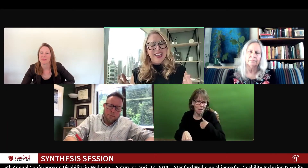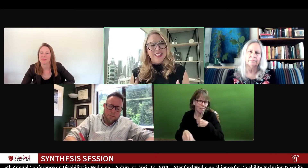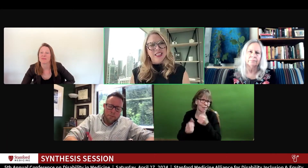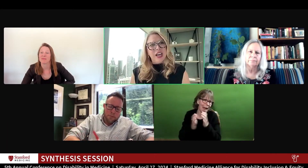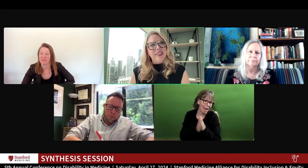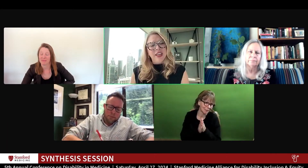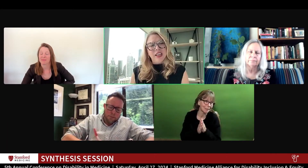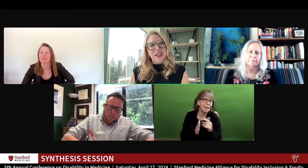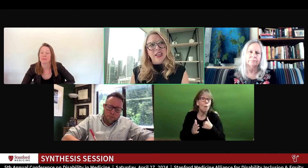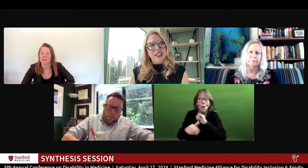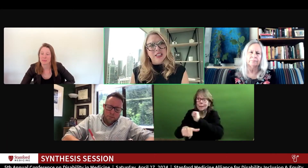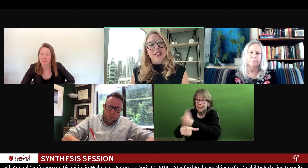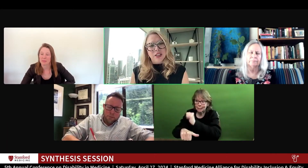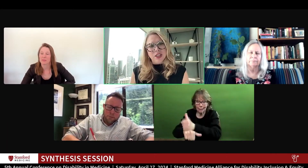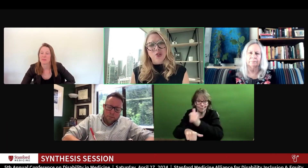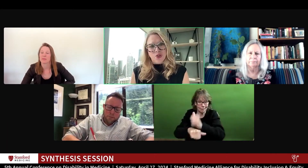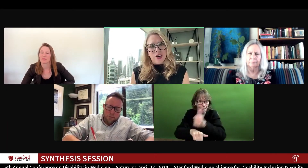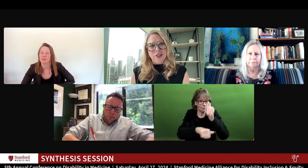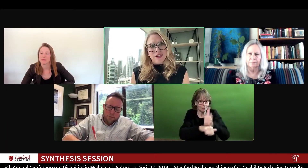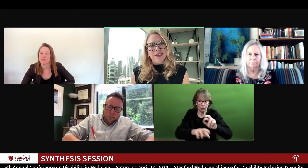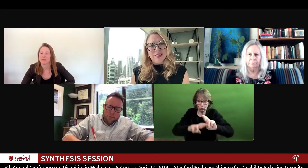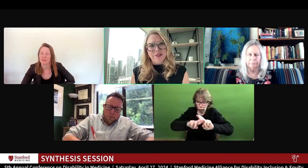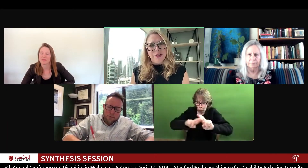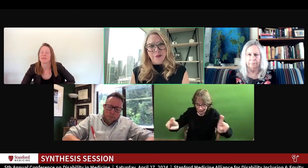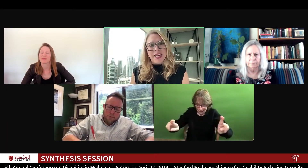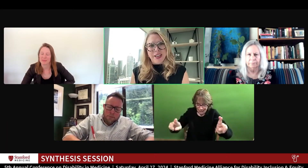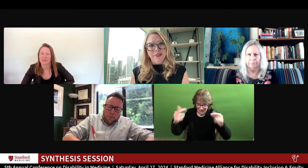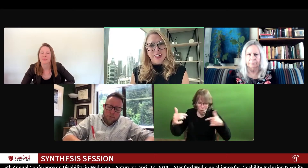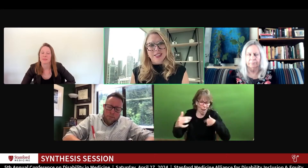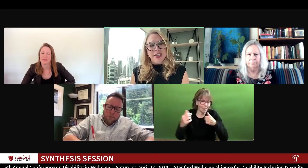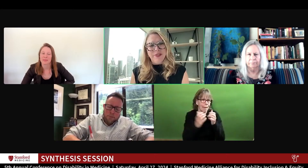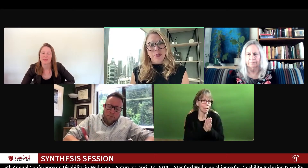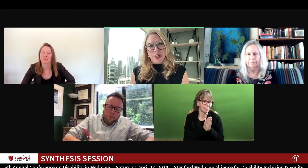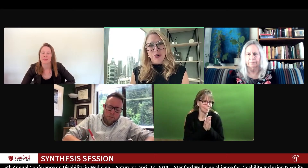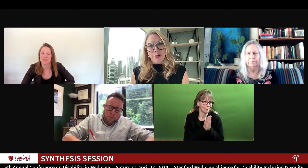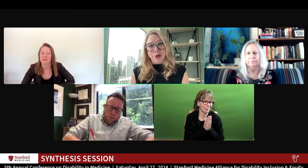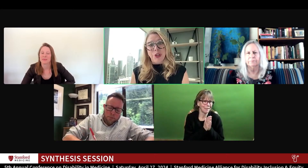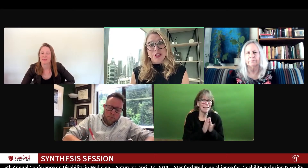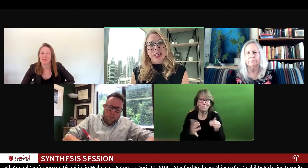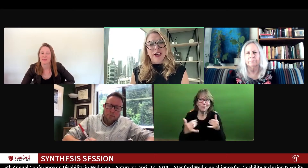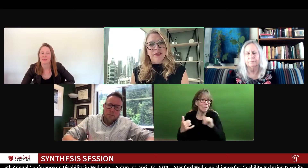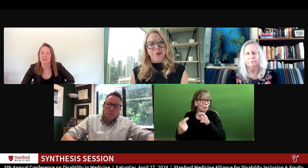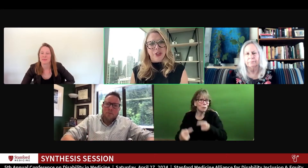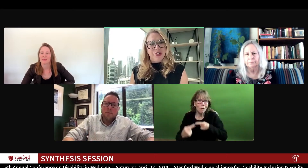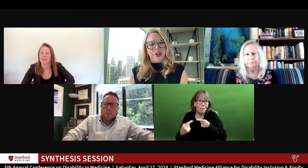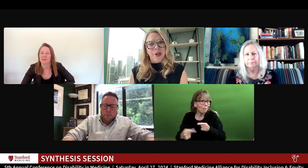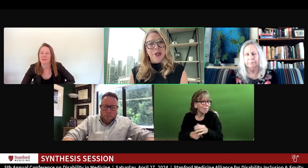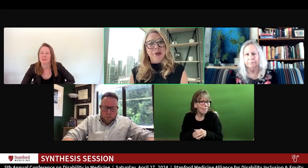And I think it's still a struggle for many of us, even when you're producing, even when you're